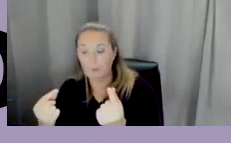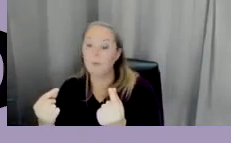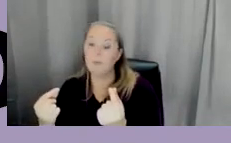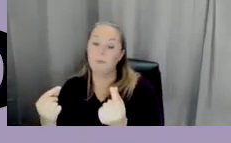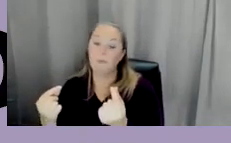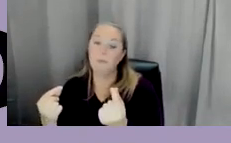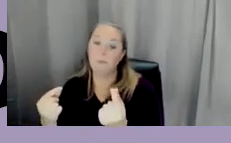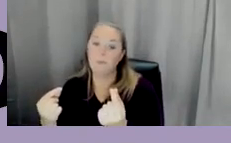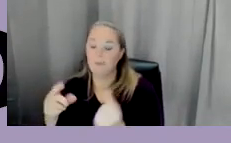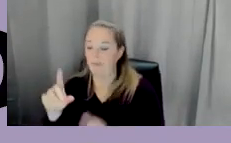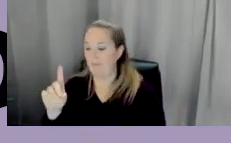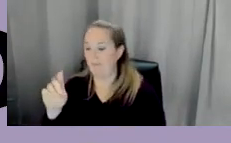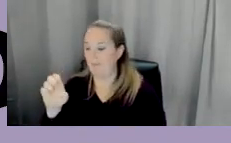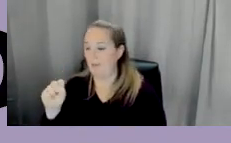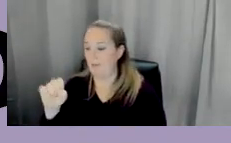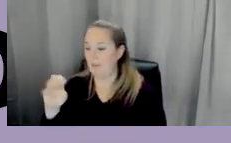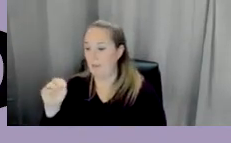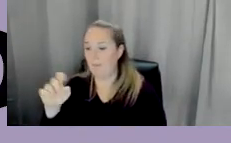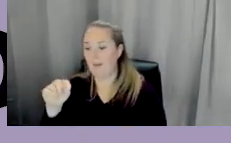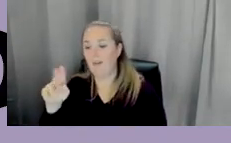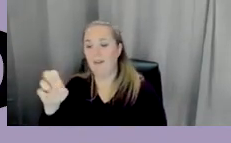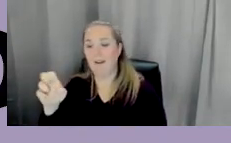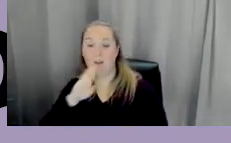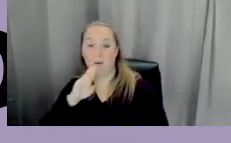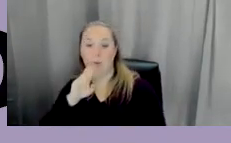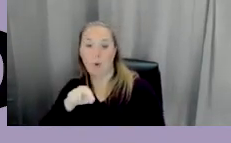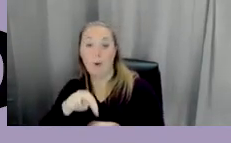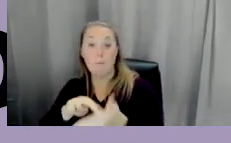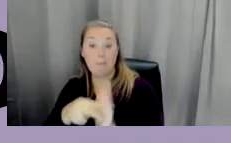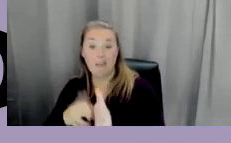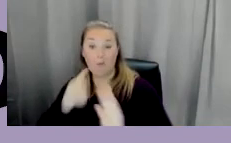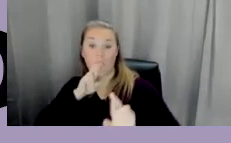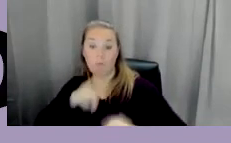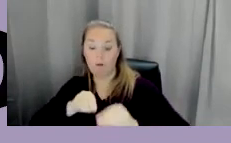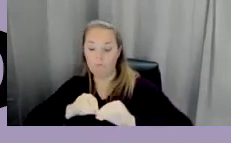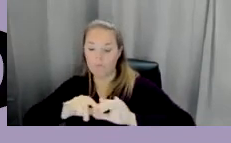THE TIME. AFTER THAT IN THE REMAINDER OF 2022 AND 2023,